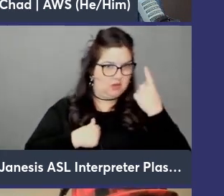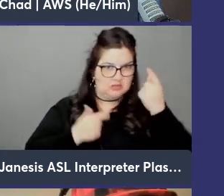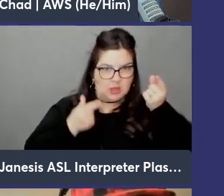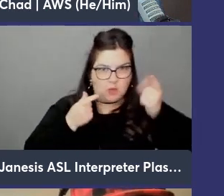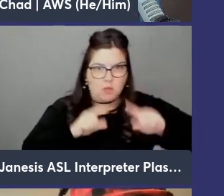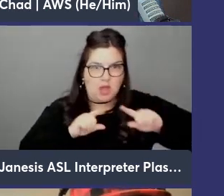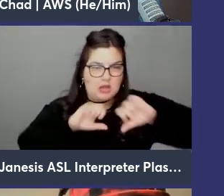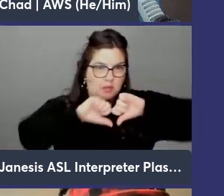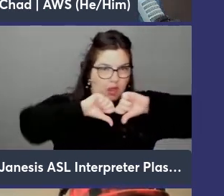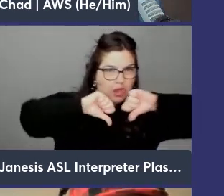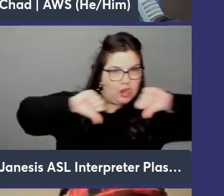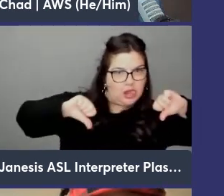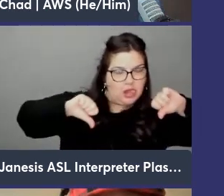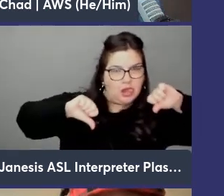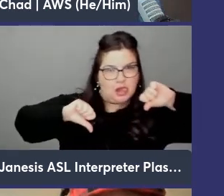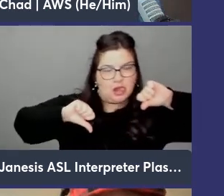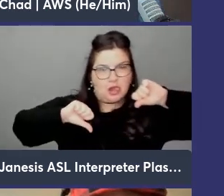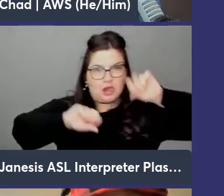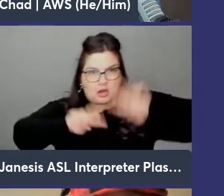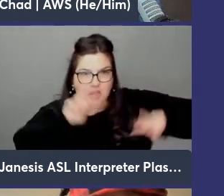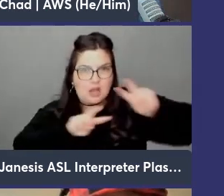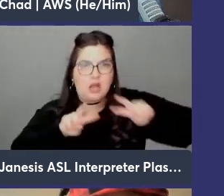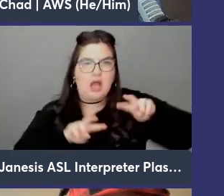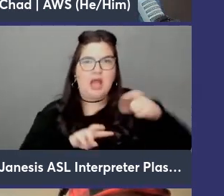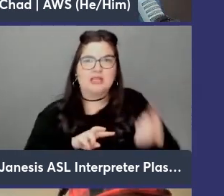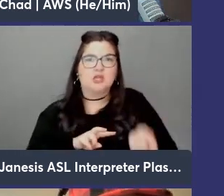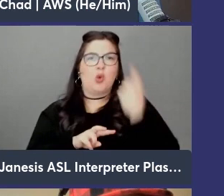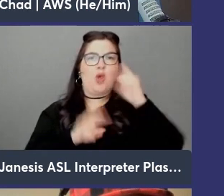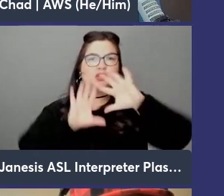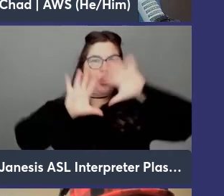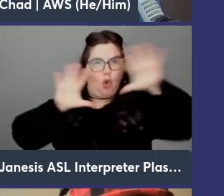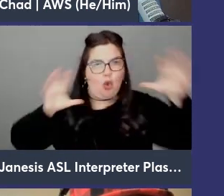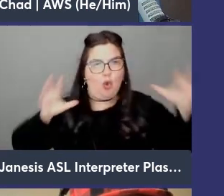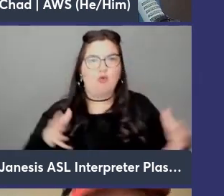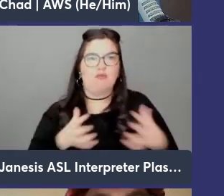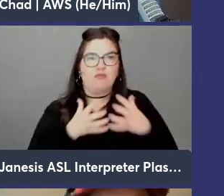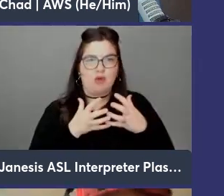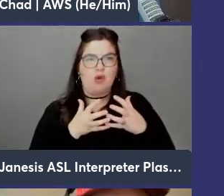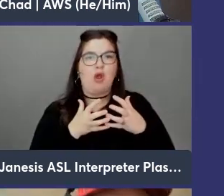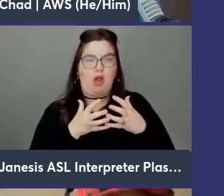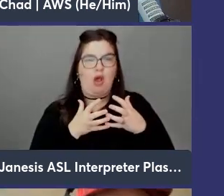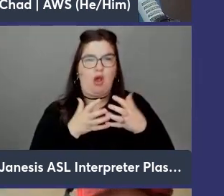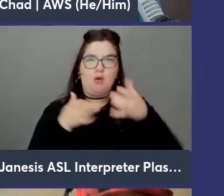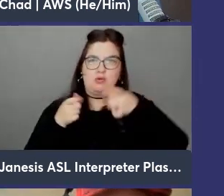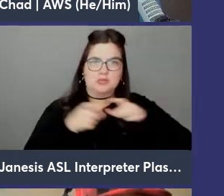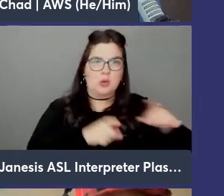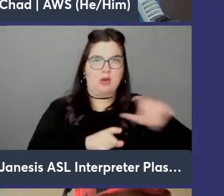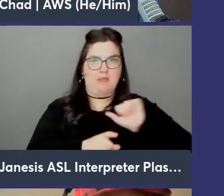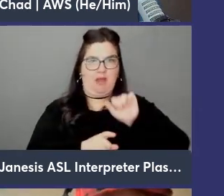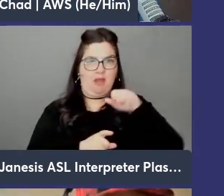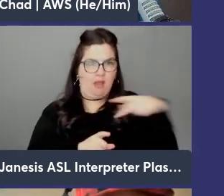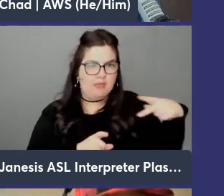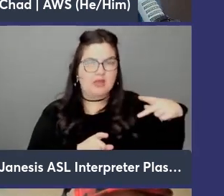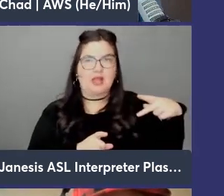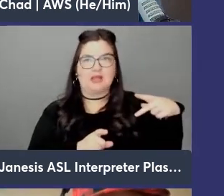I need to actually understand the overall status of my application, to understand the connection. Like, how did we get here?